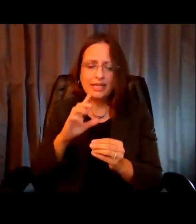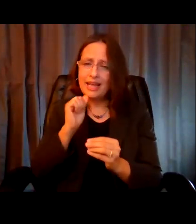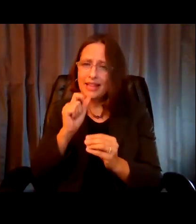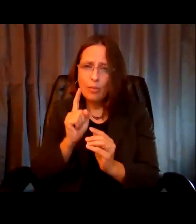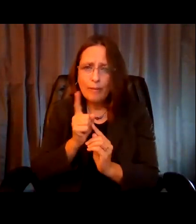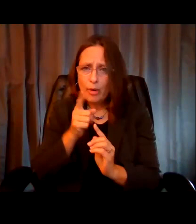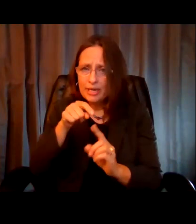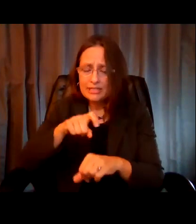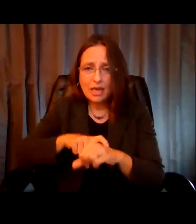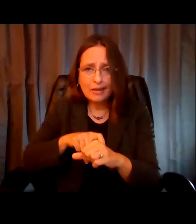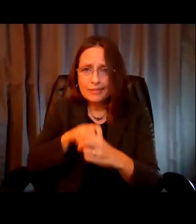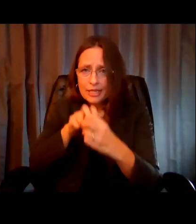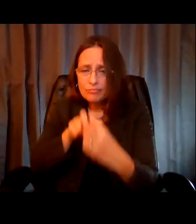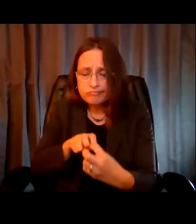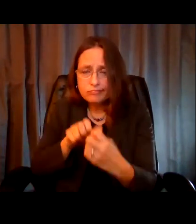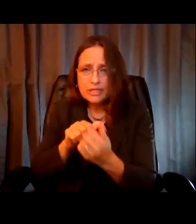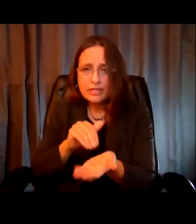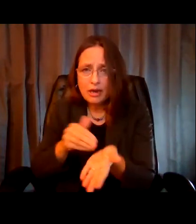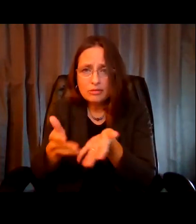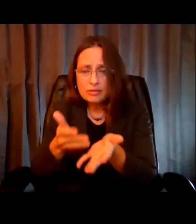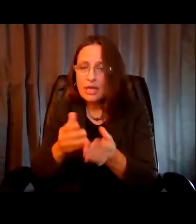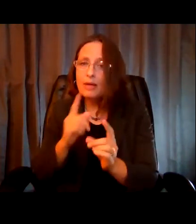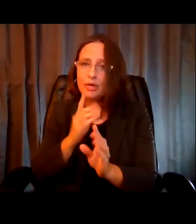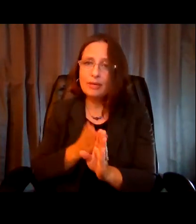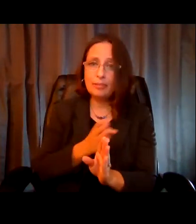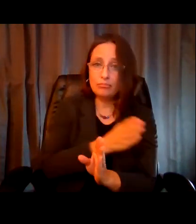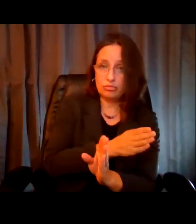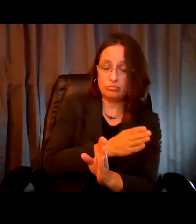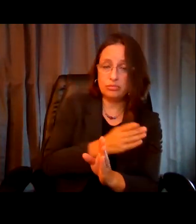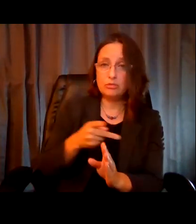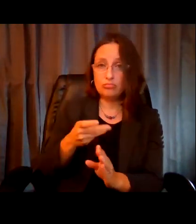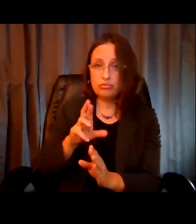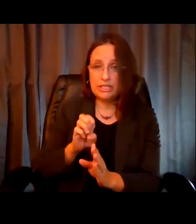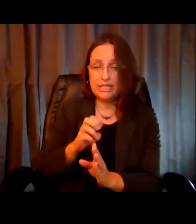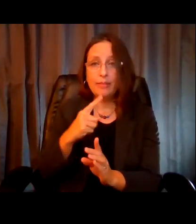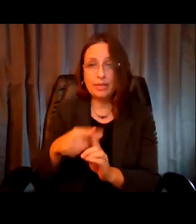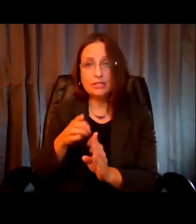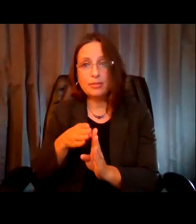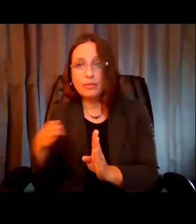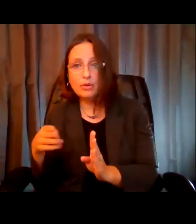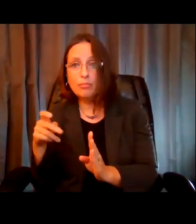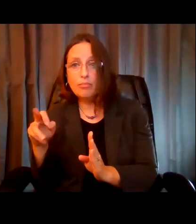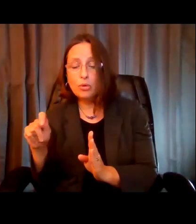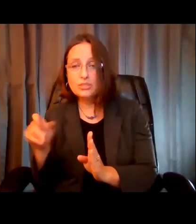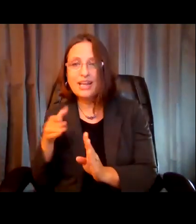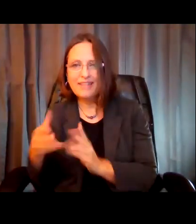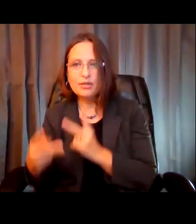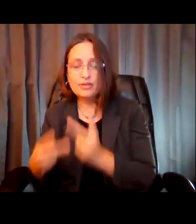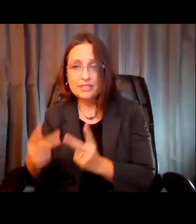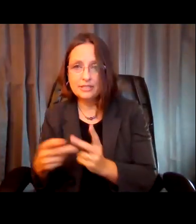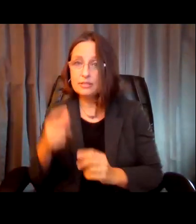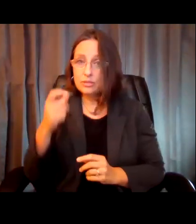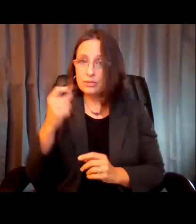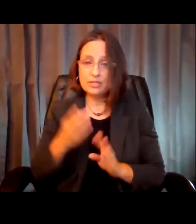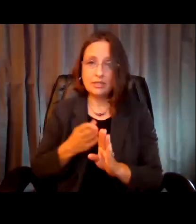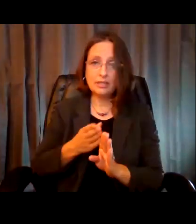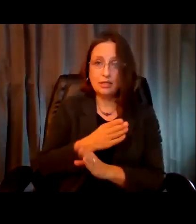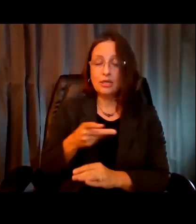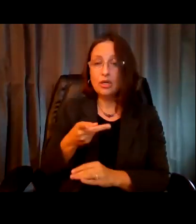well as trying to specify exactly what you're looking for. Maybe it's looking for further